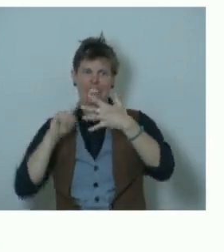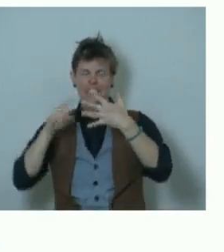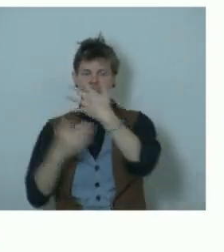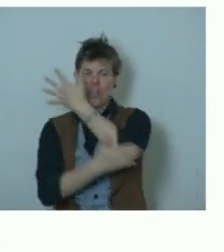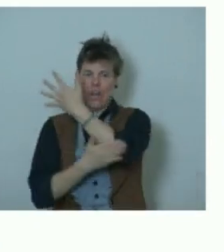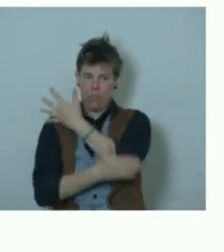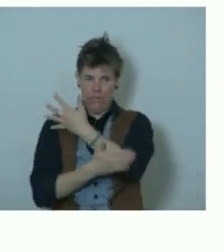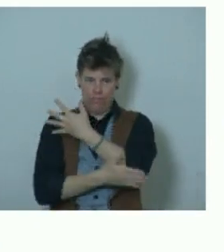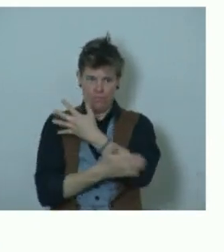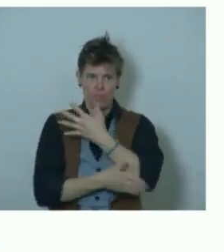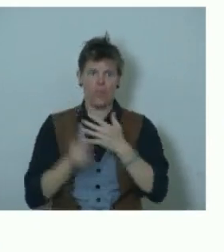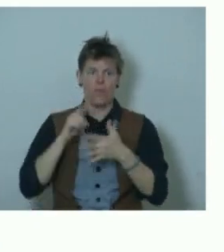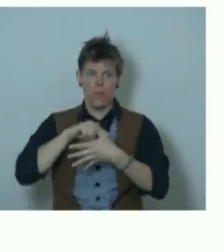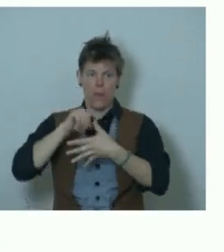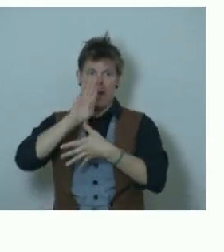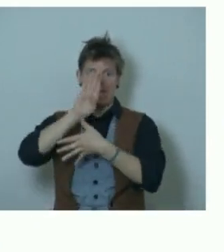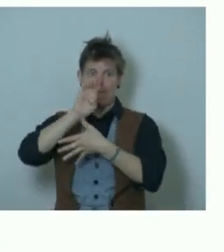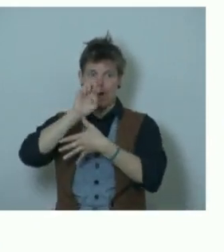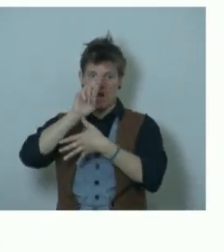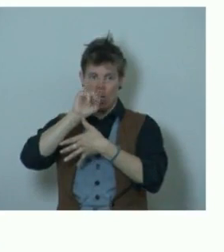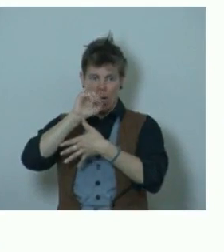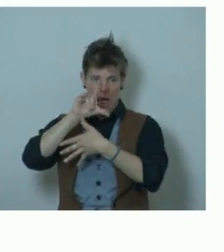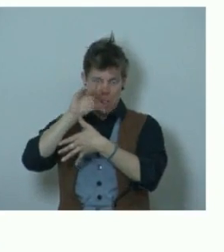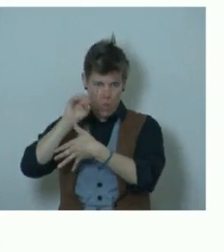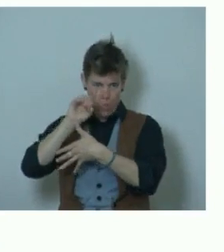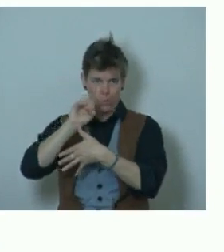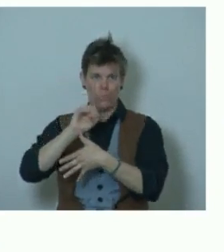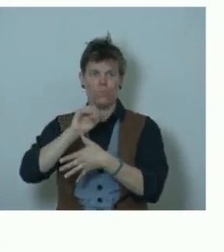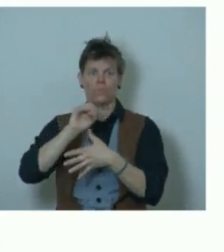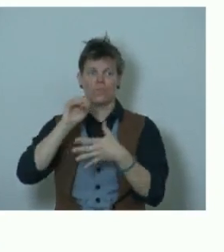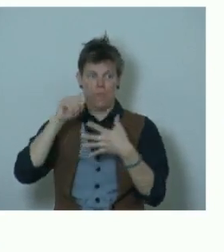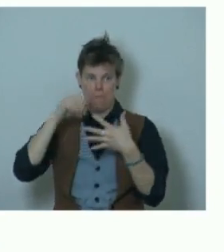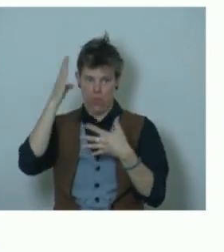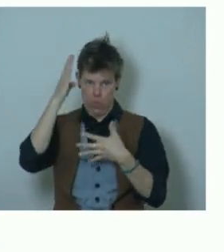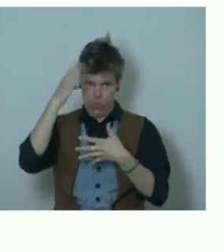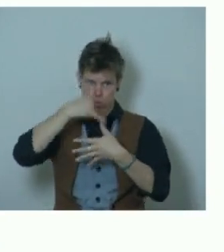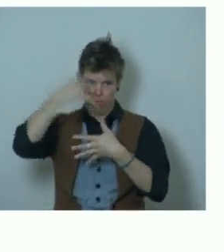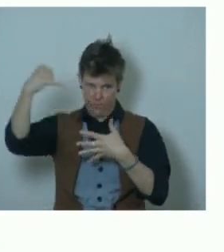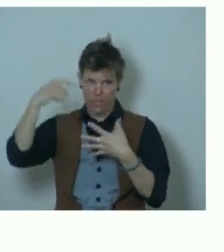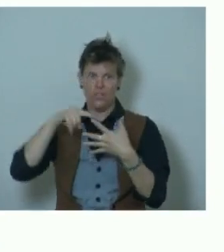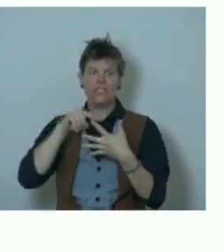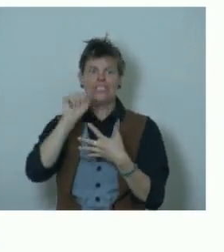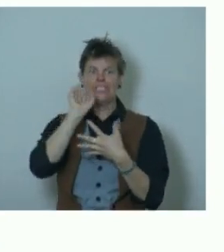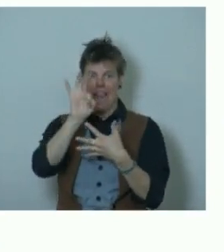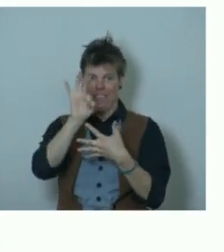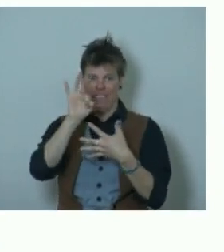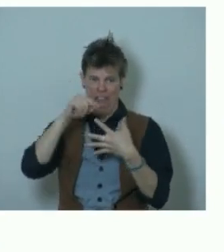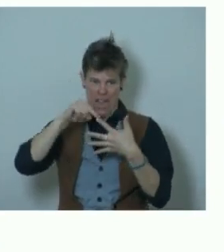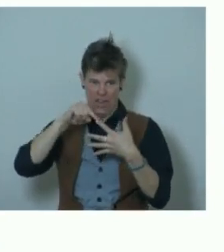IT JUST MAPS OUT FOR YOU FIVE DIFFERENT COUNTIES. YOU CAN SEE BERNALILLO COUNTY ON THE TOP.